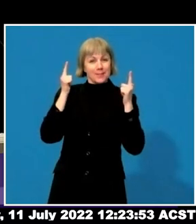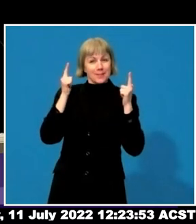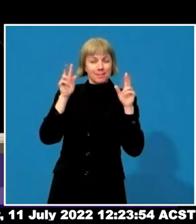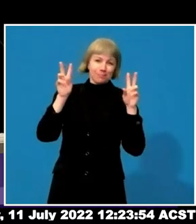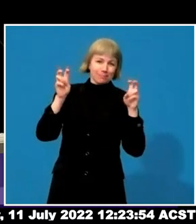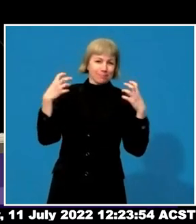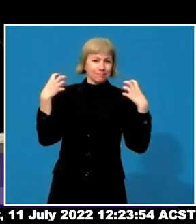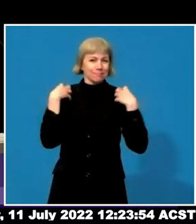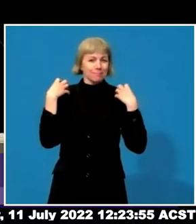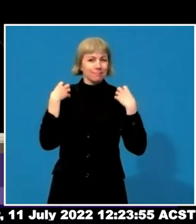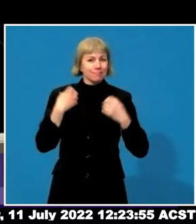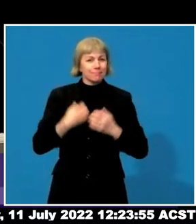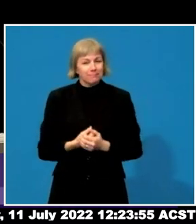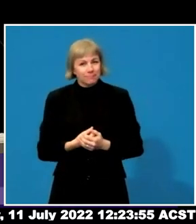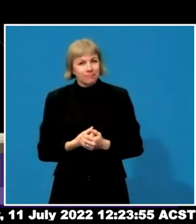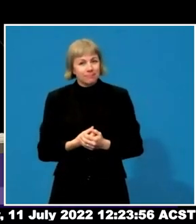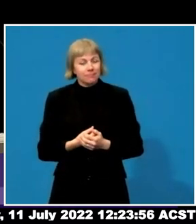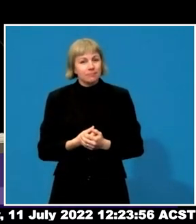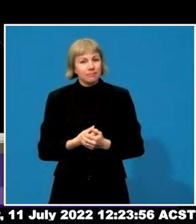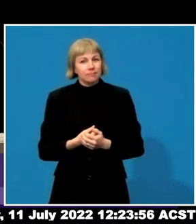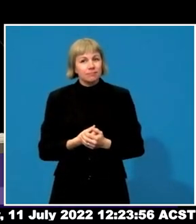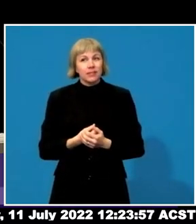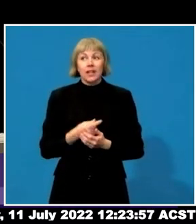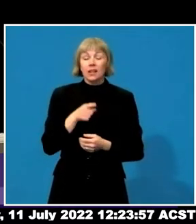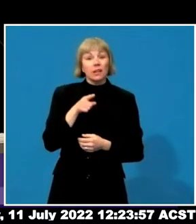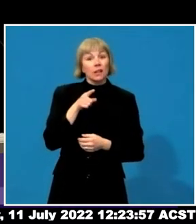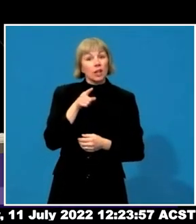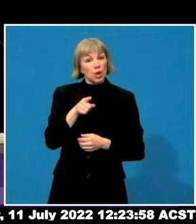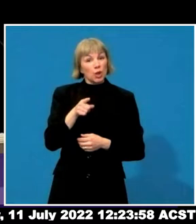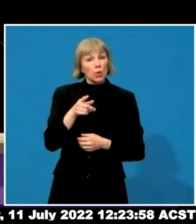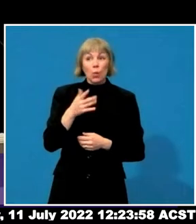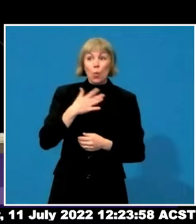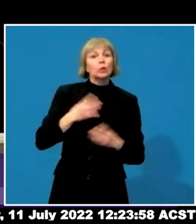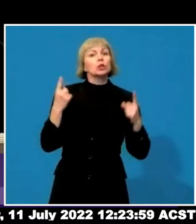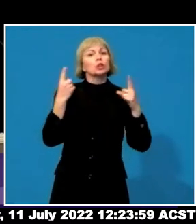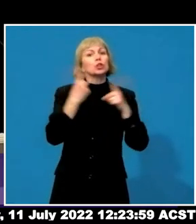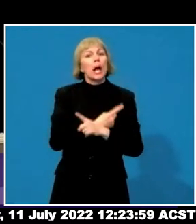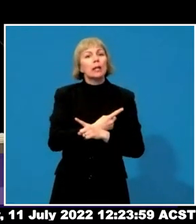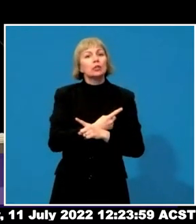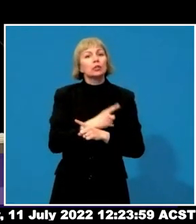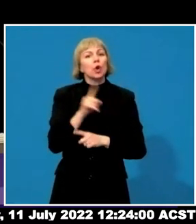change things, what would you want them to do, if you could tell them?